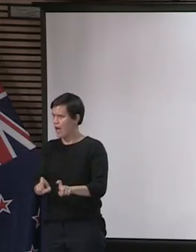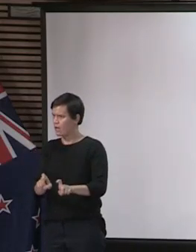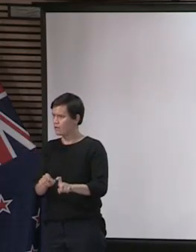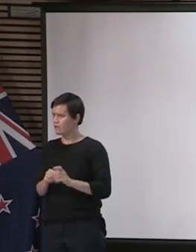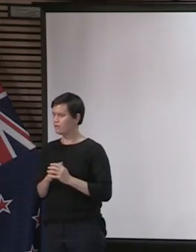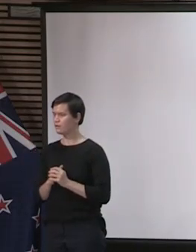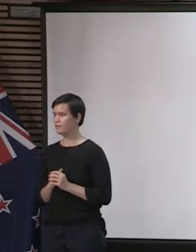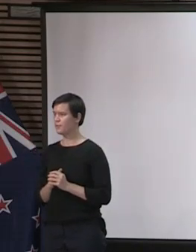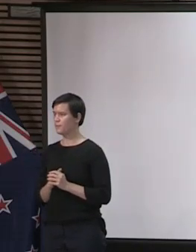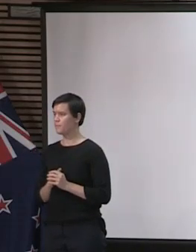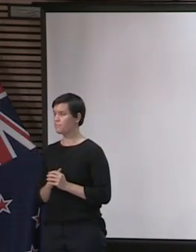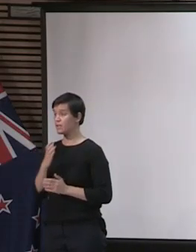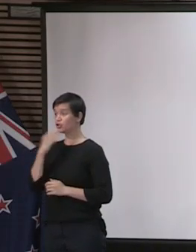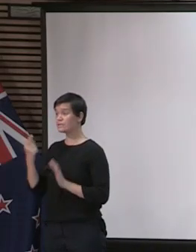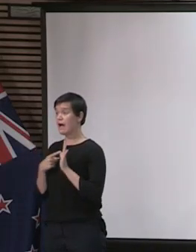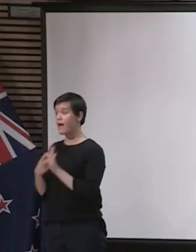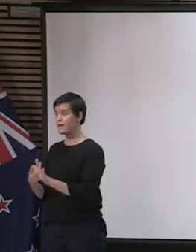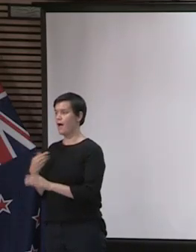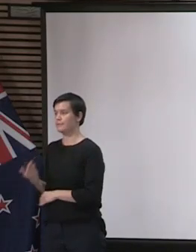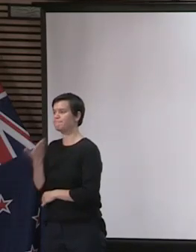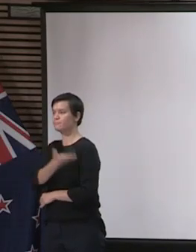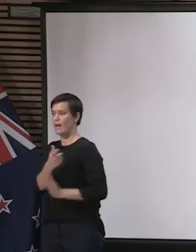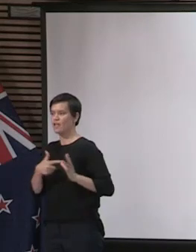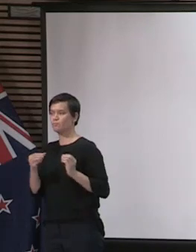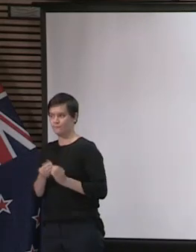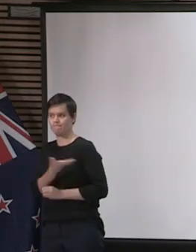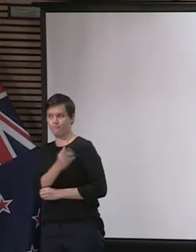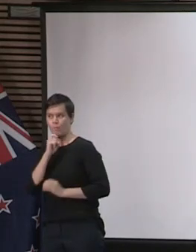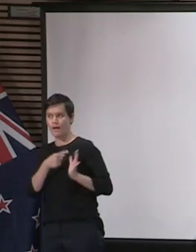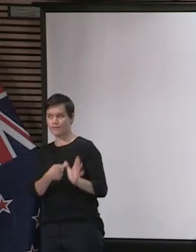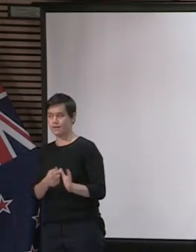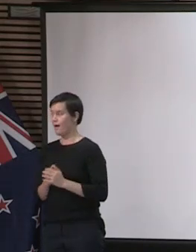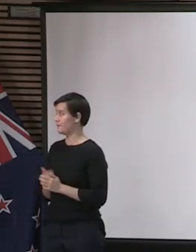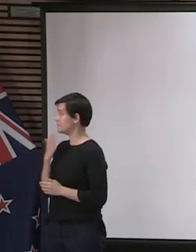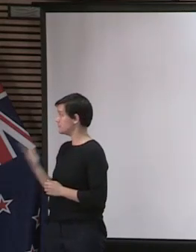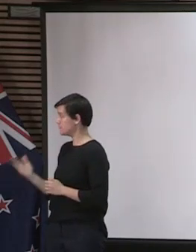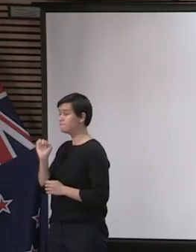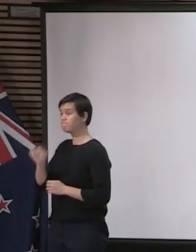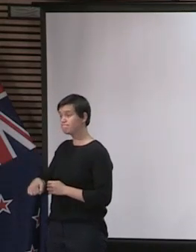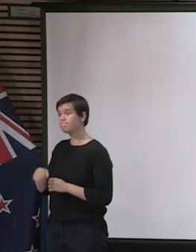PRIME MINISTER JACINDA ARDERN: I will hand that to the director general. We are acting on his advice on how we are acting in schools.